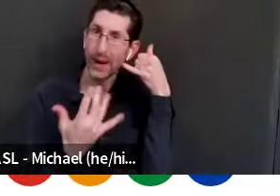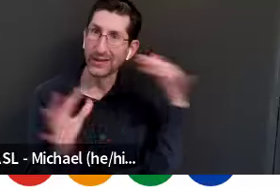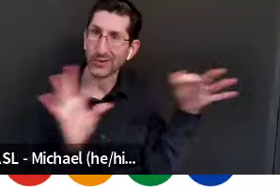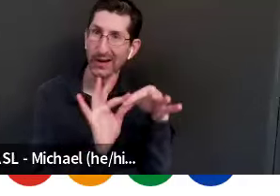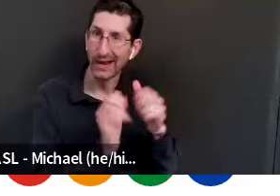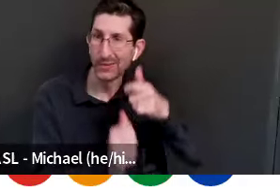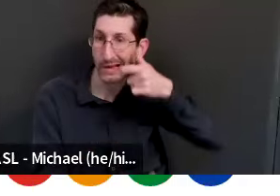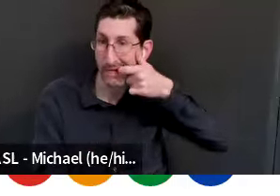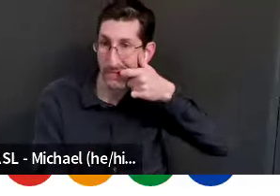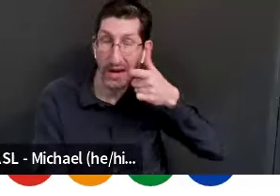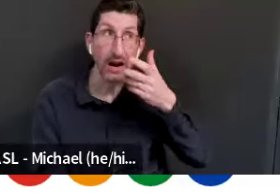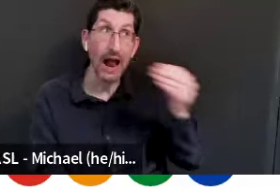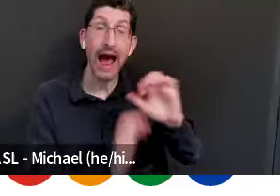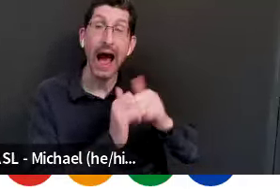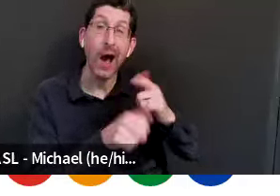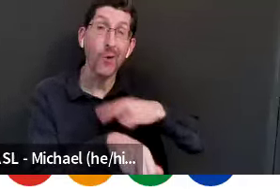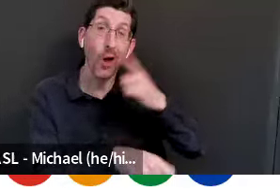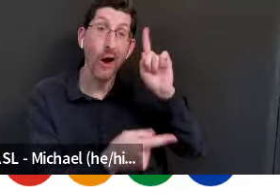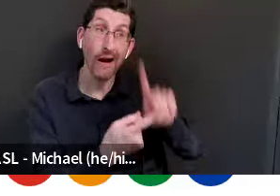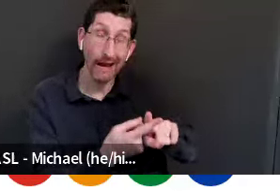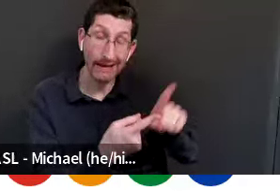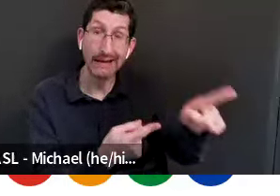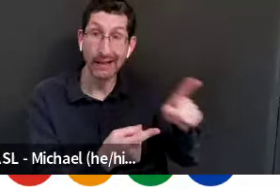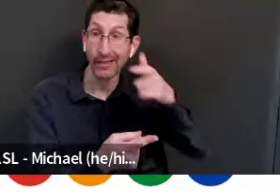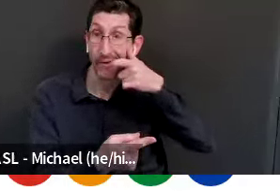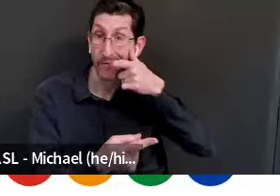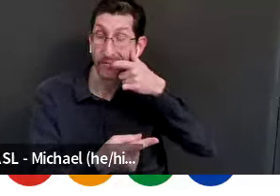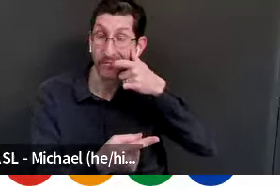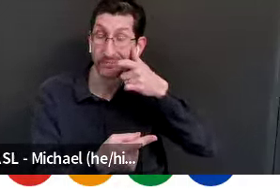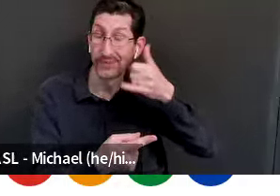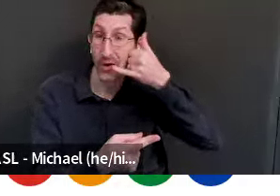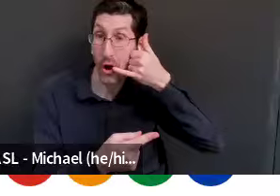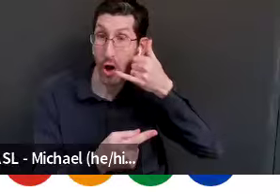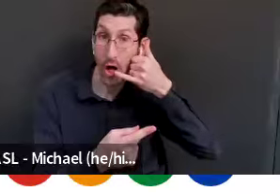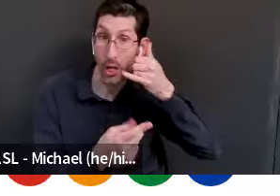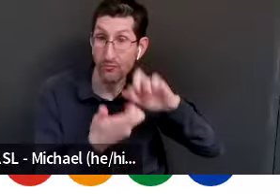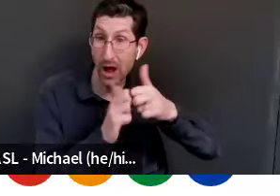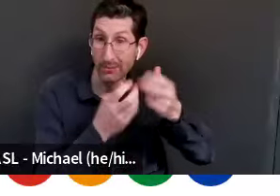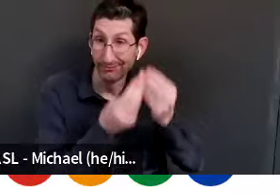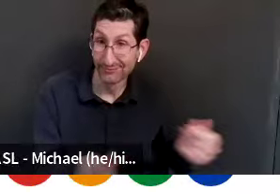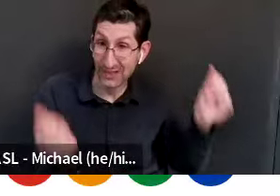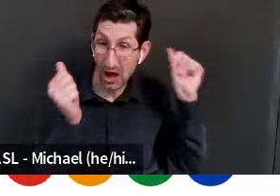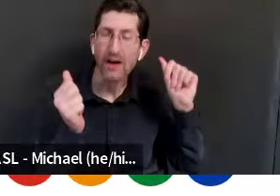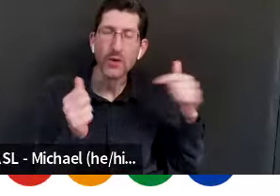AVERAGE HOLD TIME TO GET SOMEONE ON THE PHONE AT TRAC AND HOW LONG IT WILL TAKE TO RESOLVE ANY GIVEN